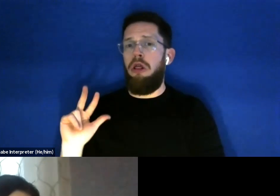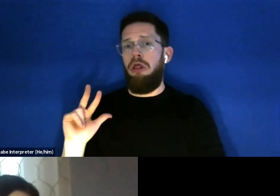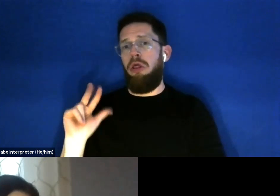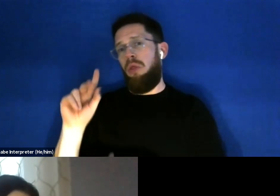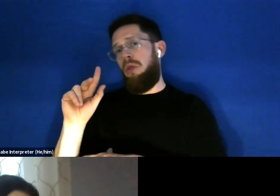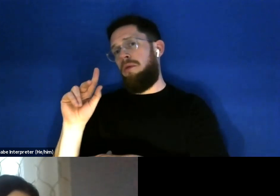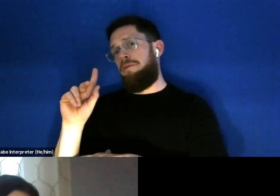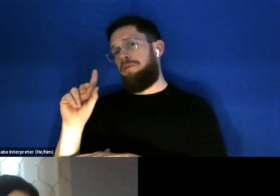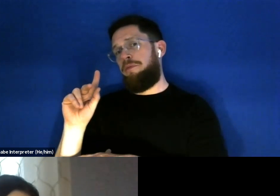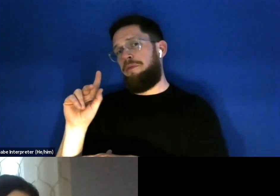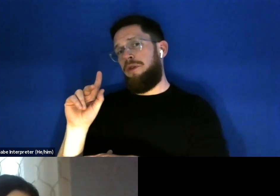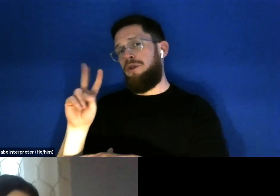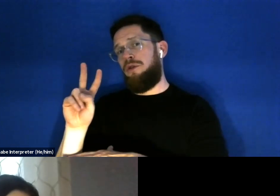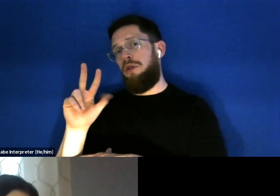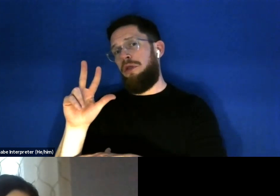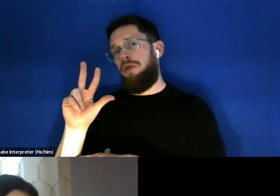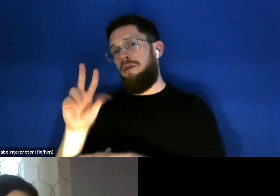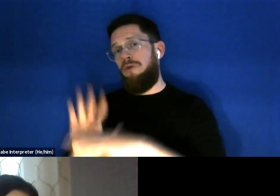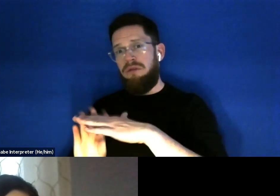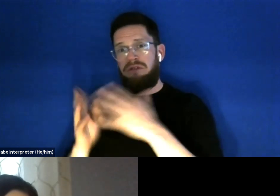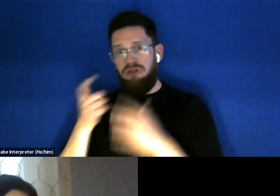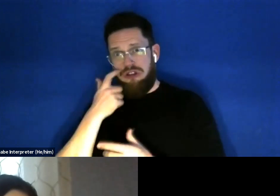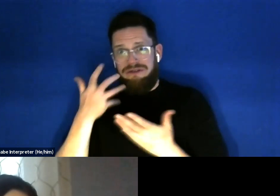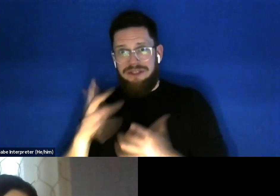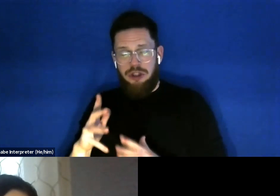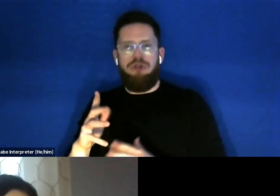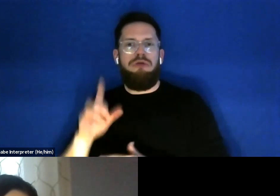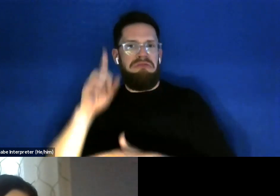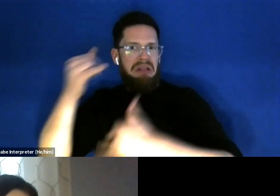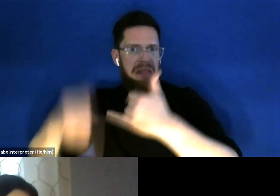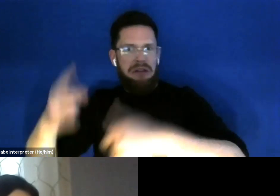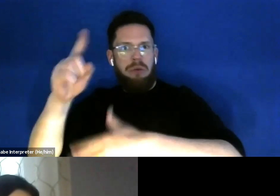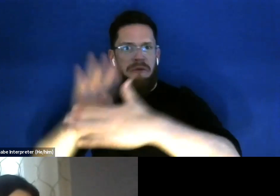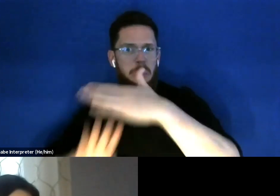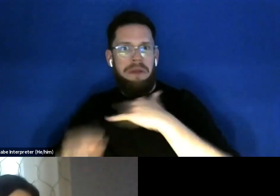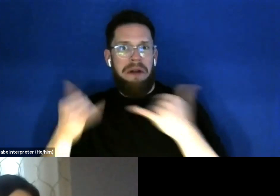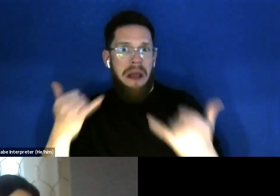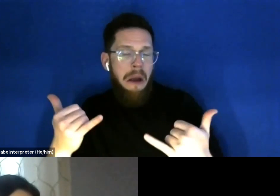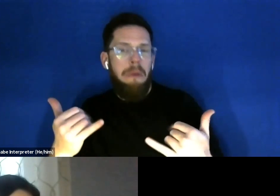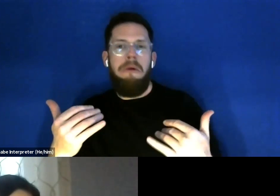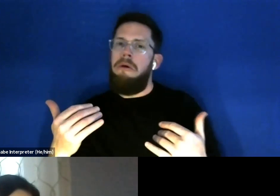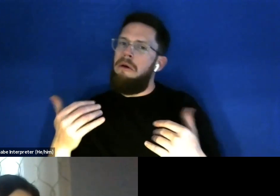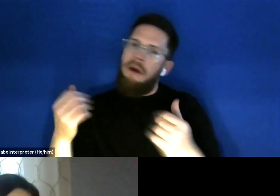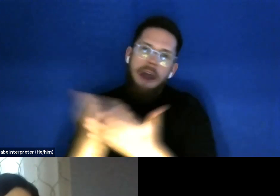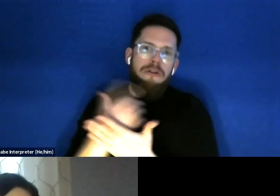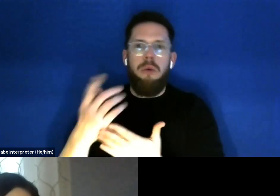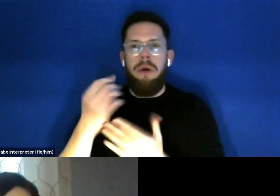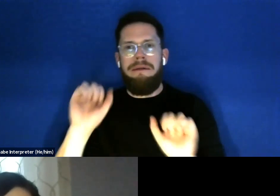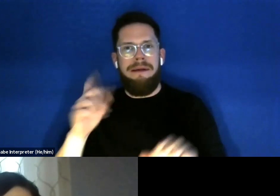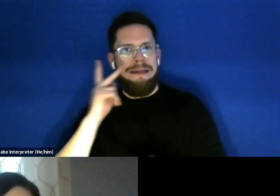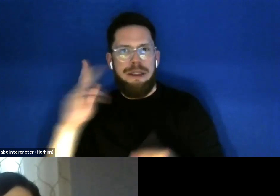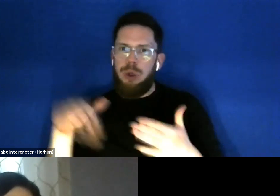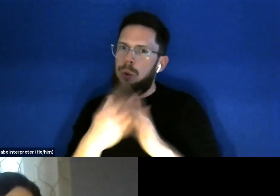Ethan Dolleman: it's also will be able to get through a full rotation of our schedule by a break so everyone will see sort of the the full kind of effect of our schedule and then off we go.